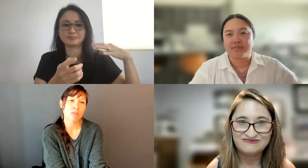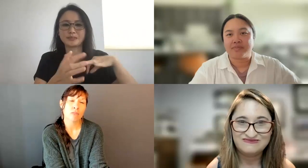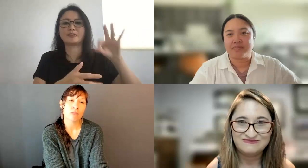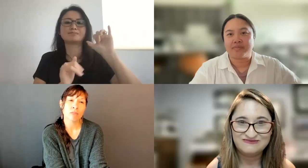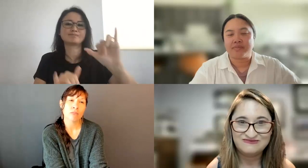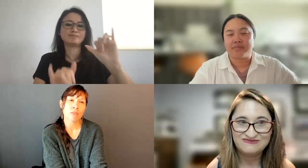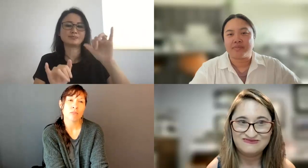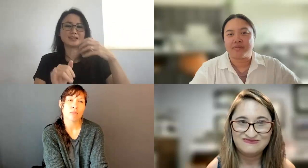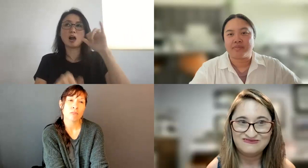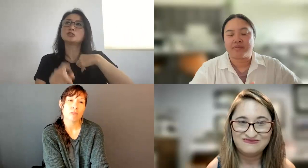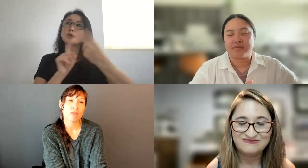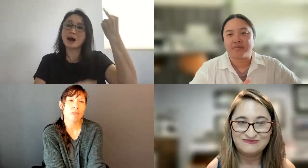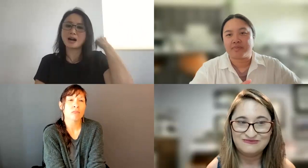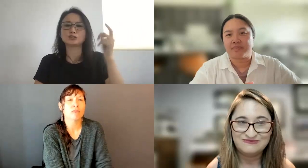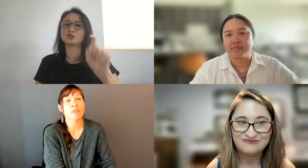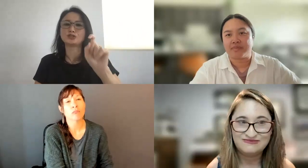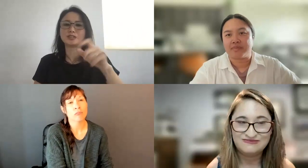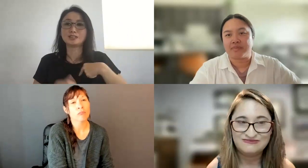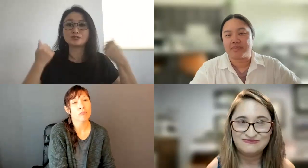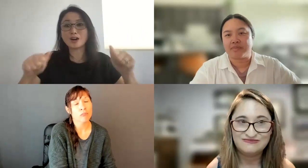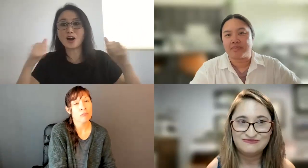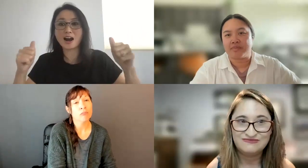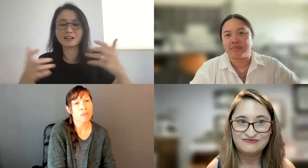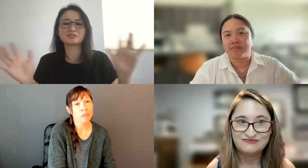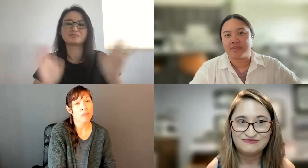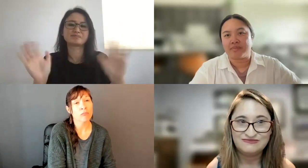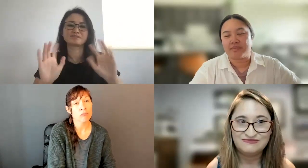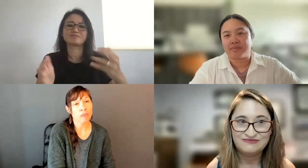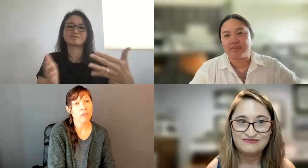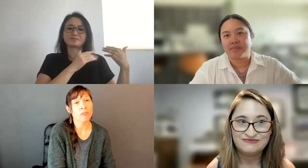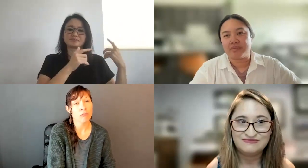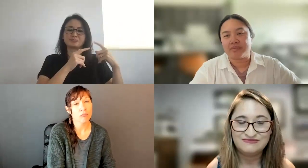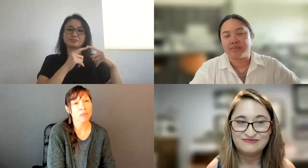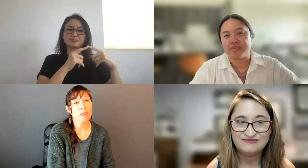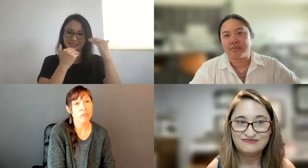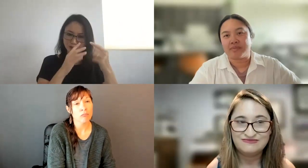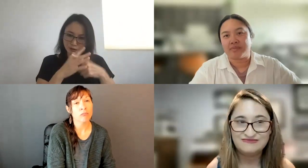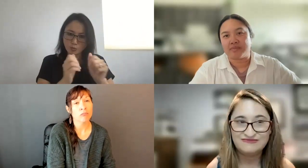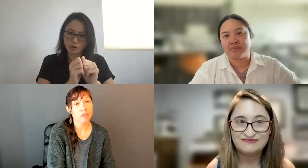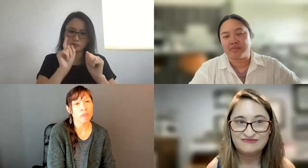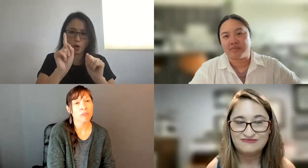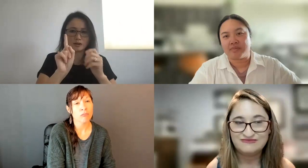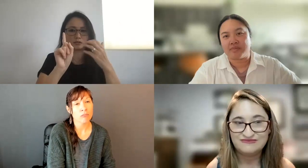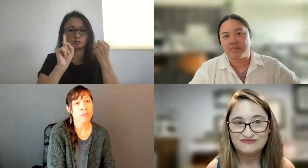and trying to figure out the best value for what we were trying to do. So looking back, trying a lot of different ideas,